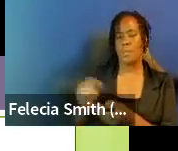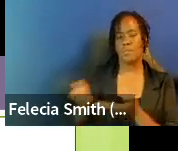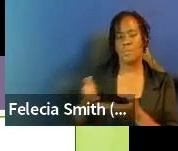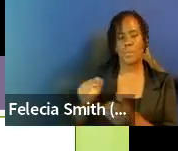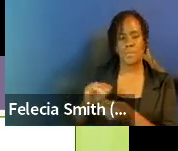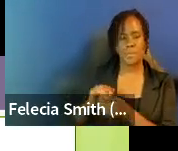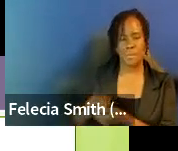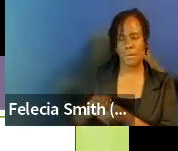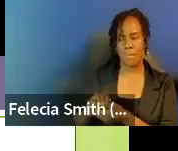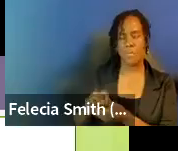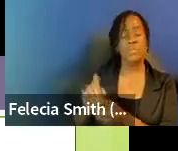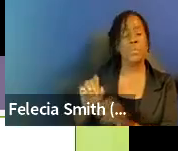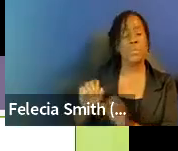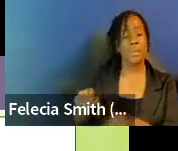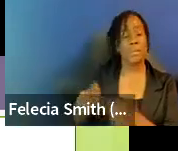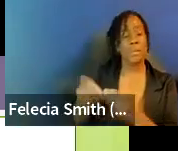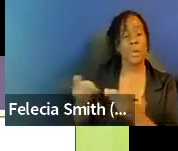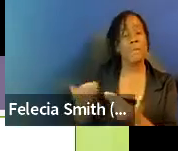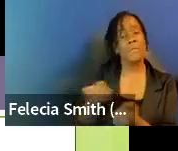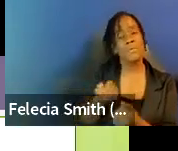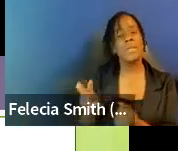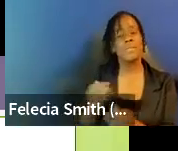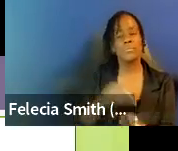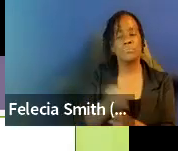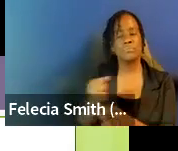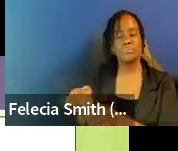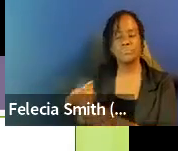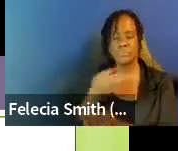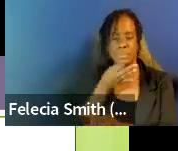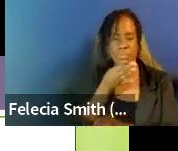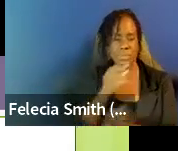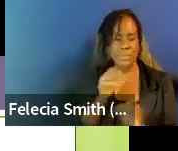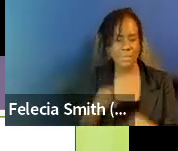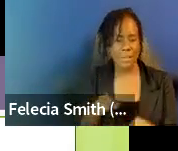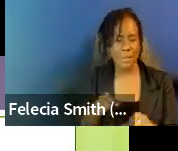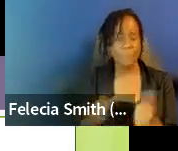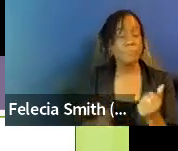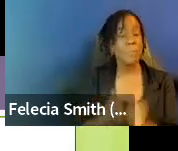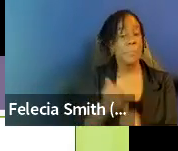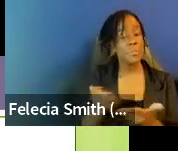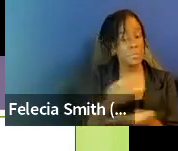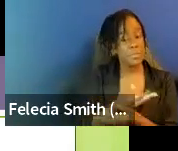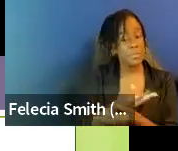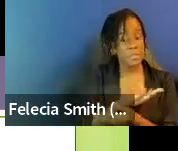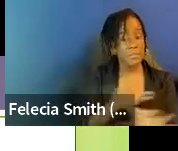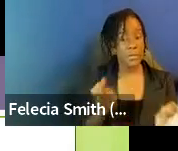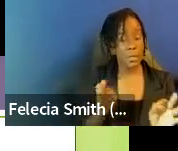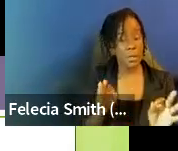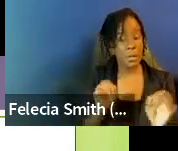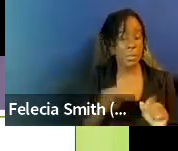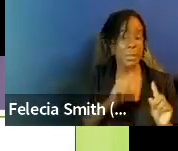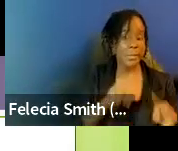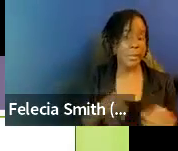programs. MATRC has a small team of 3 staff members, but we're backed by a large network of Consultative Service Partners,